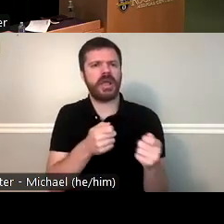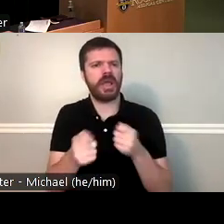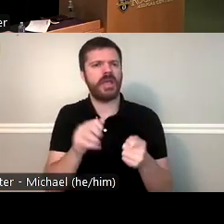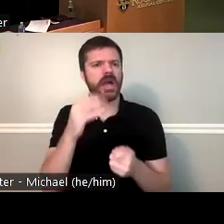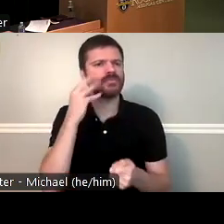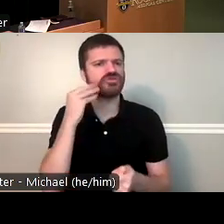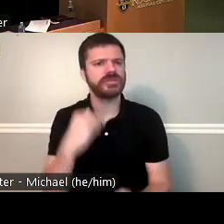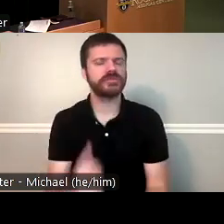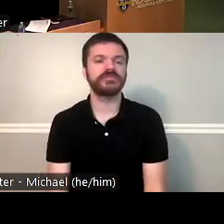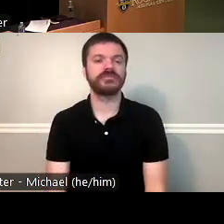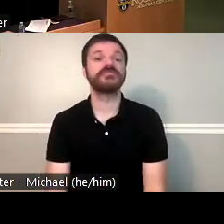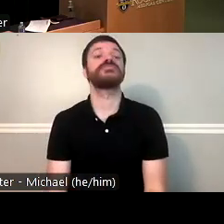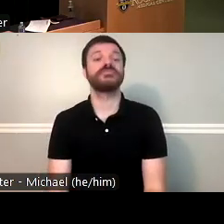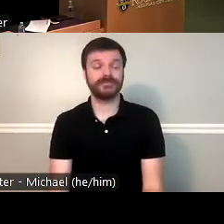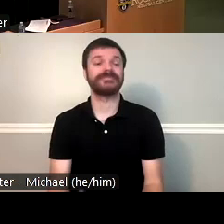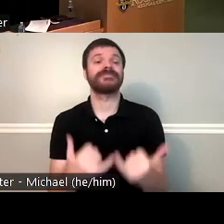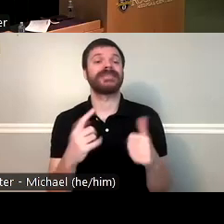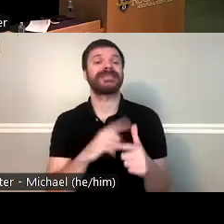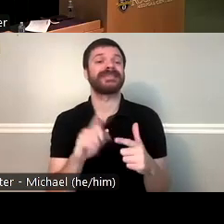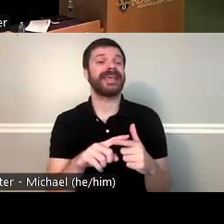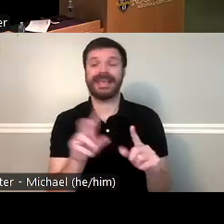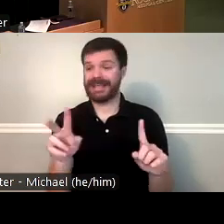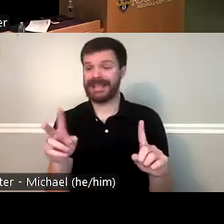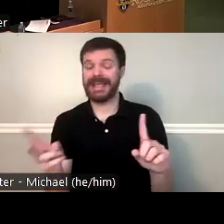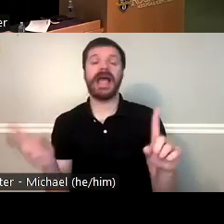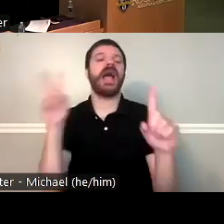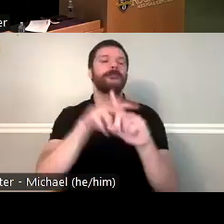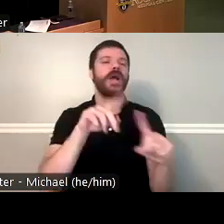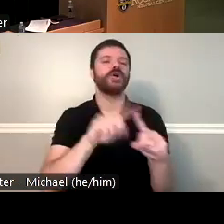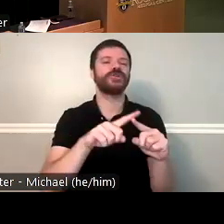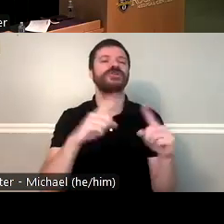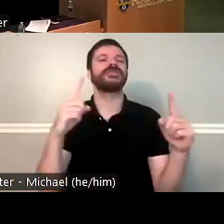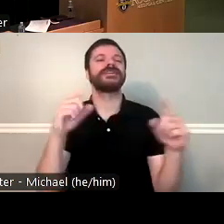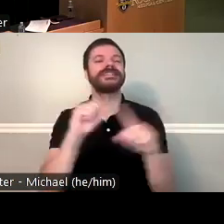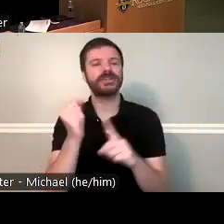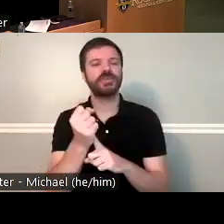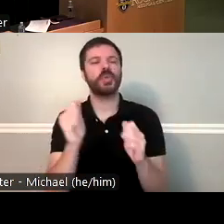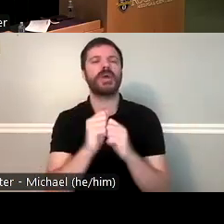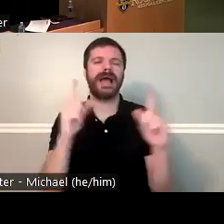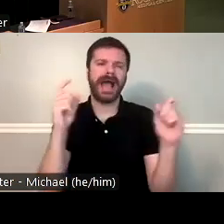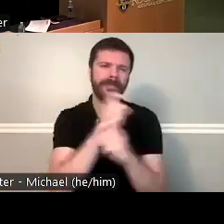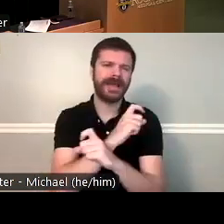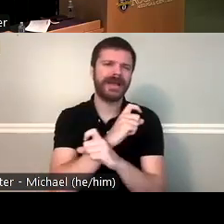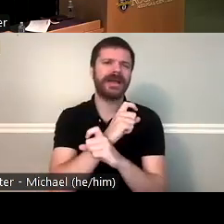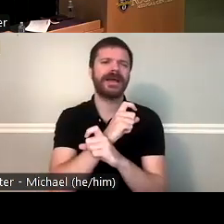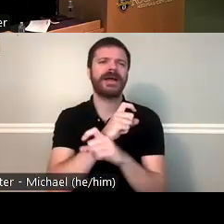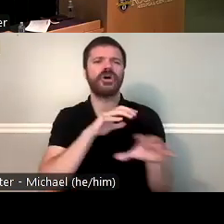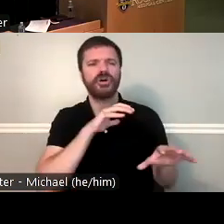and then applying it to situations of complicated grief and loss so that that really has been uh my